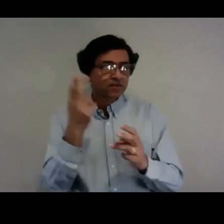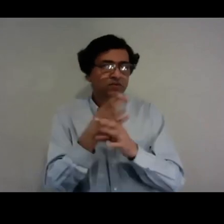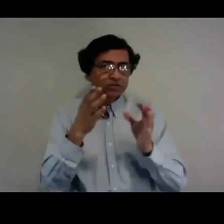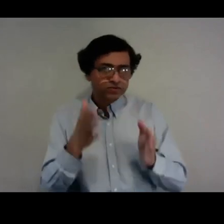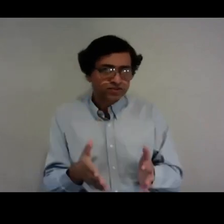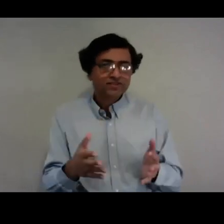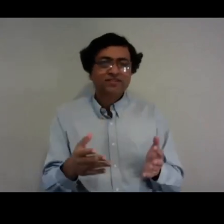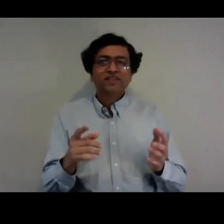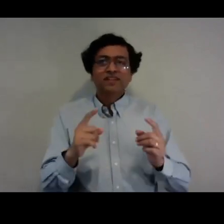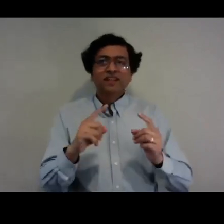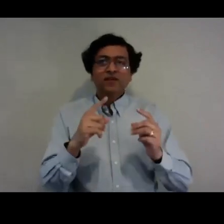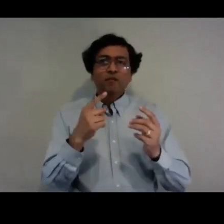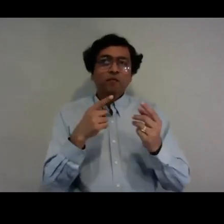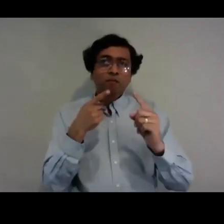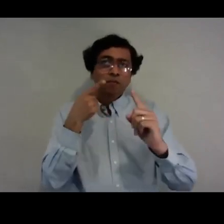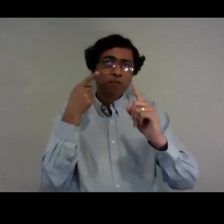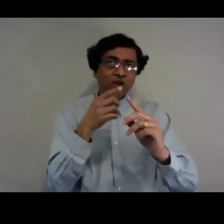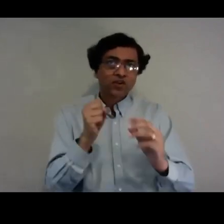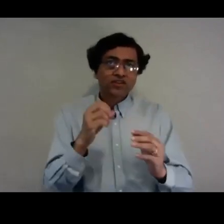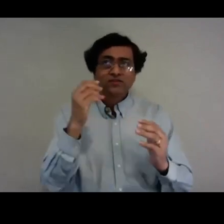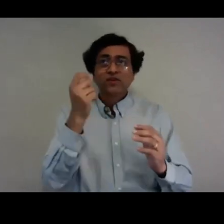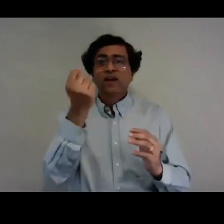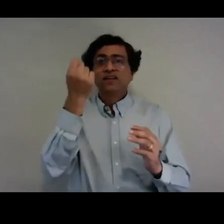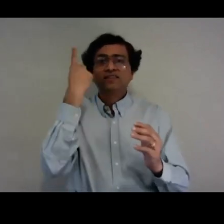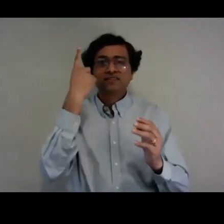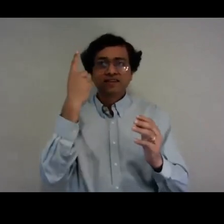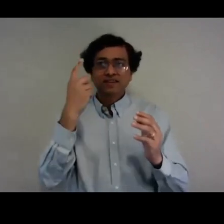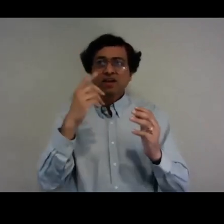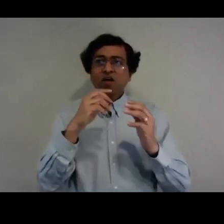If we'll have it coming in the oral channel so deaf people who happen